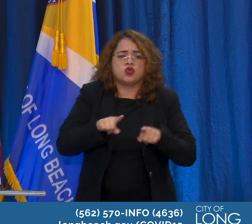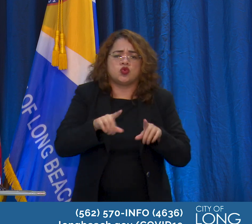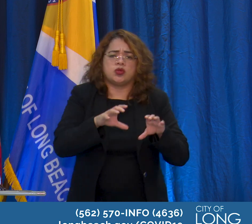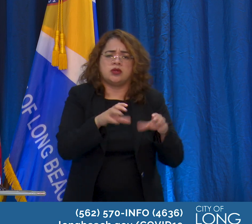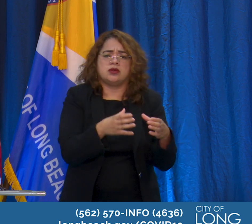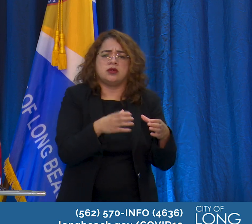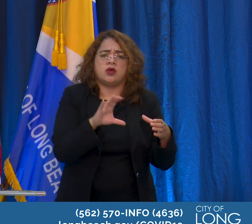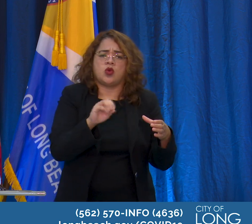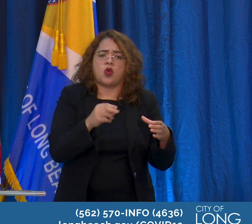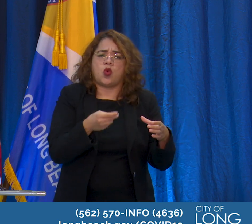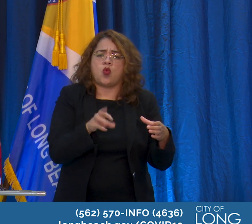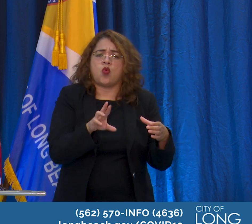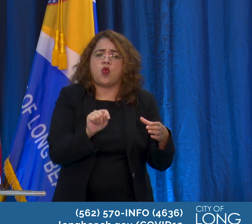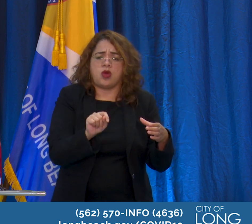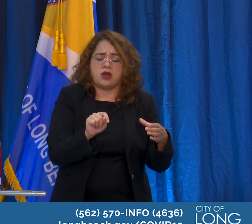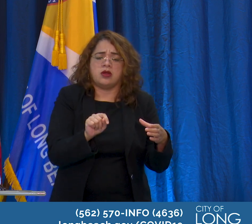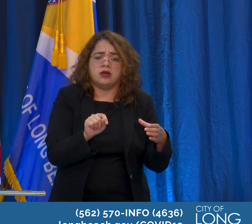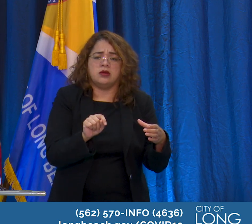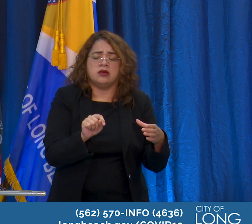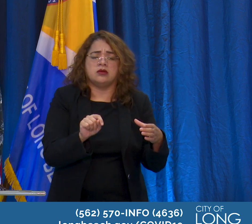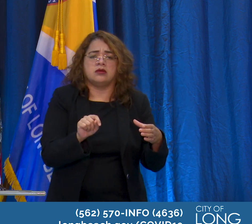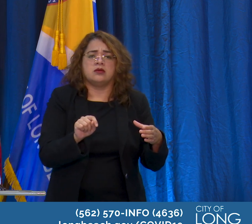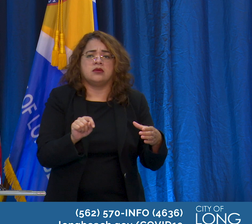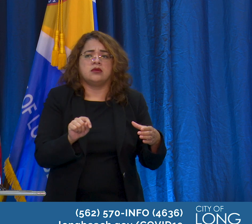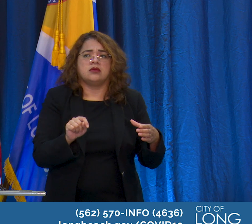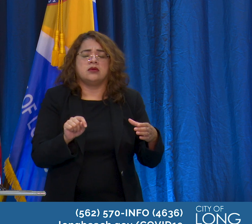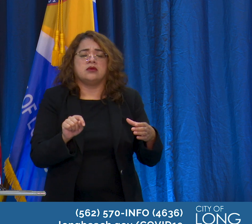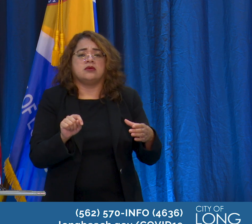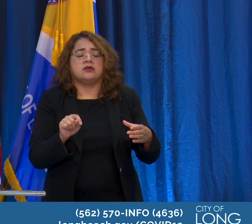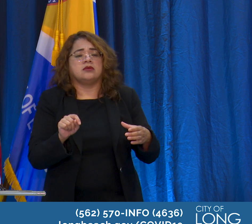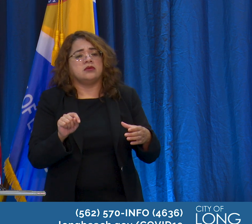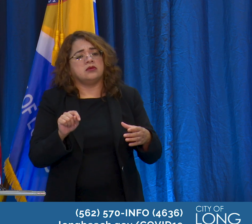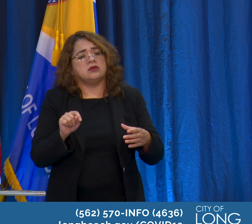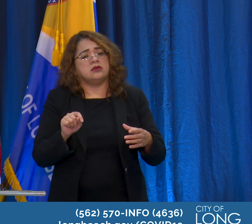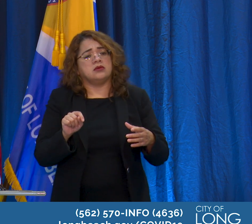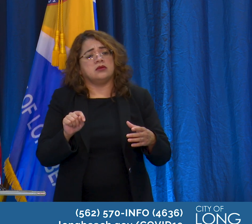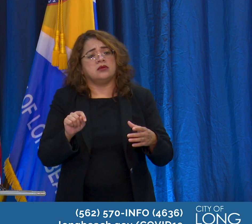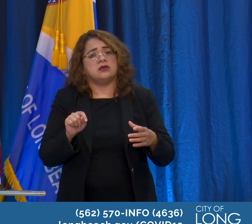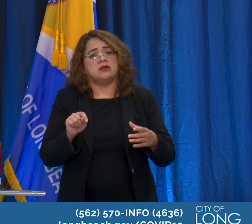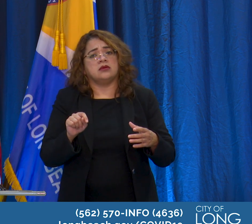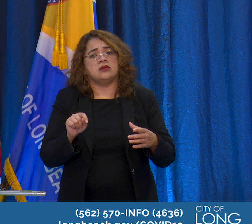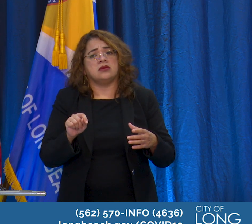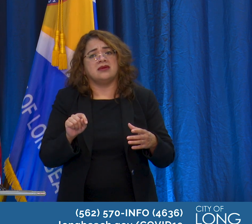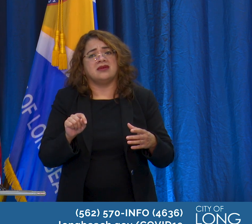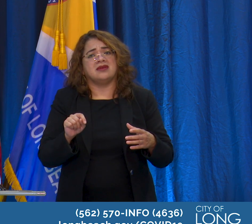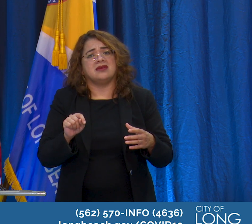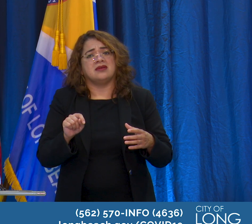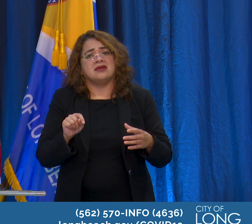Is the city, so is the city changing its health order to reflect that part too for special